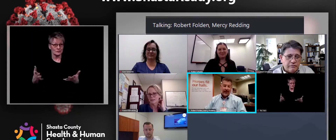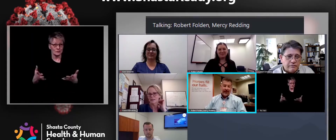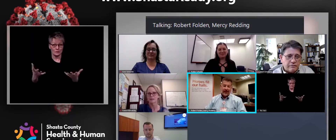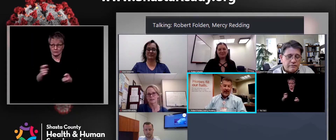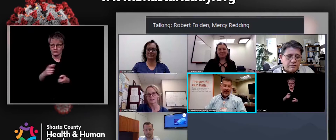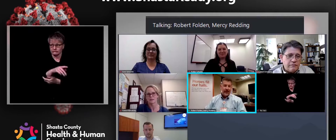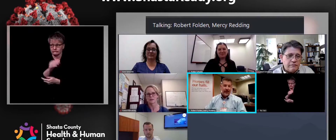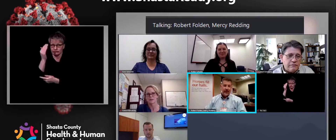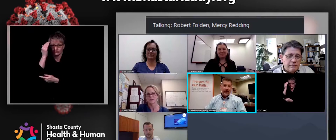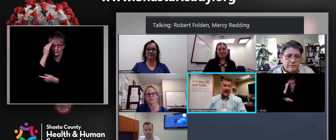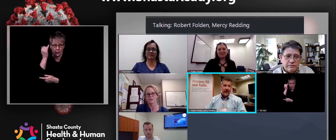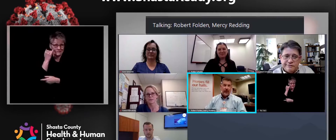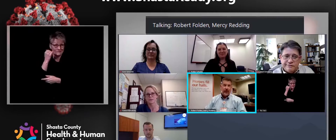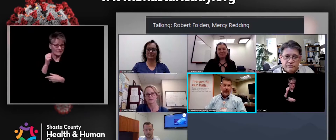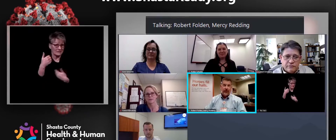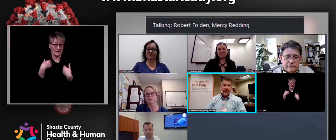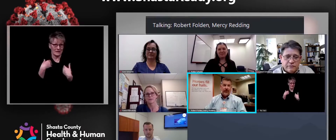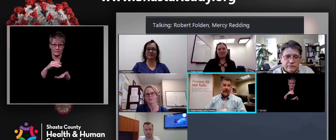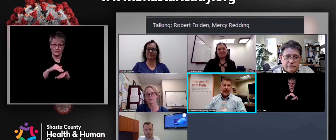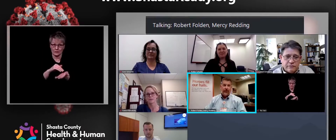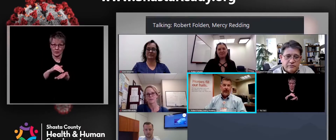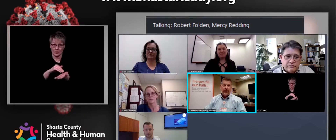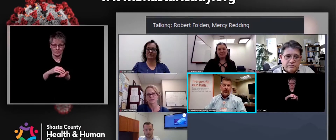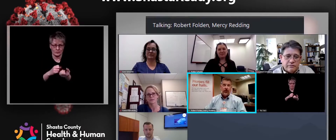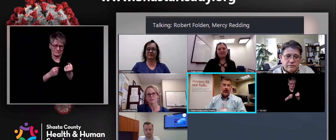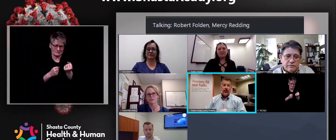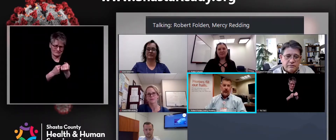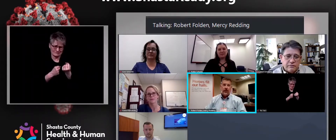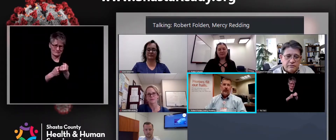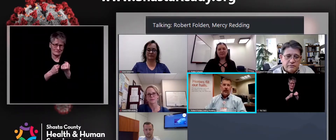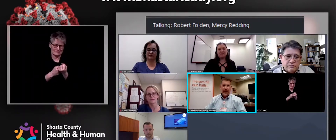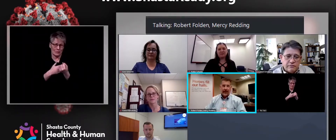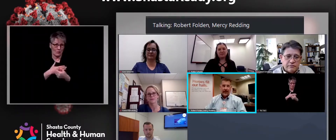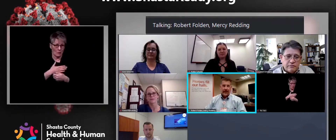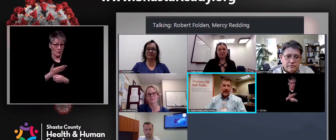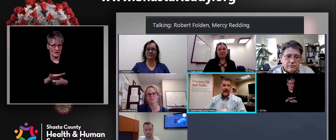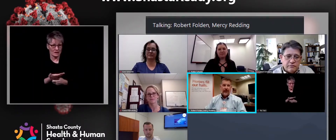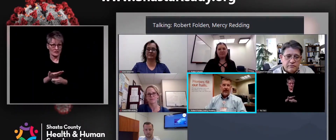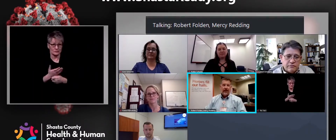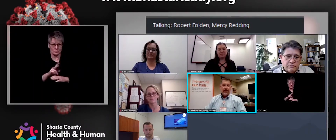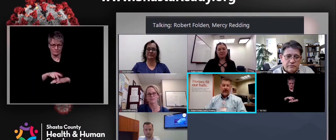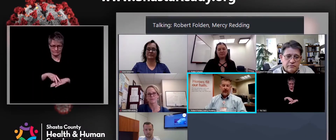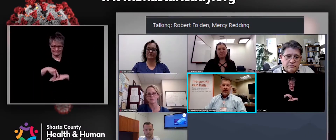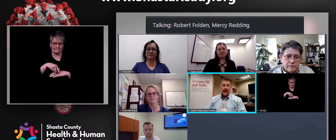to tell you, this last year, we've had so many people step up in huge ways that it's